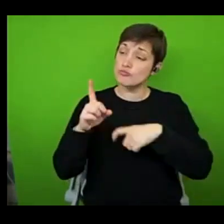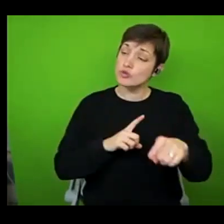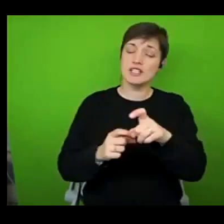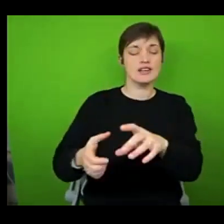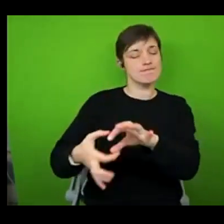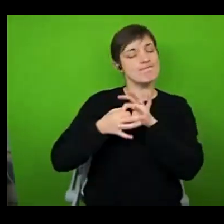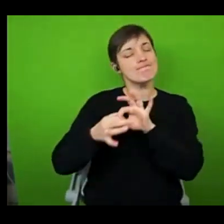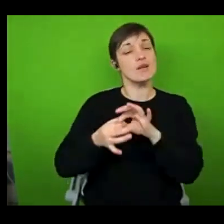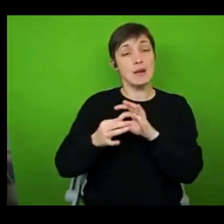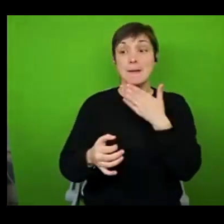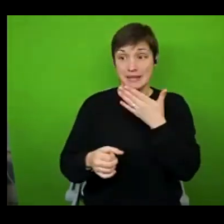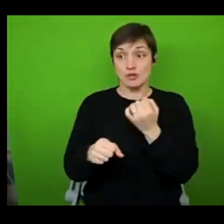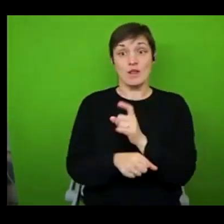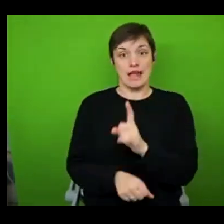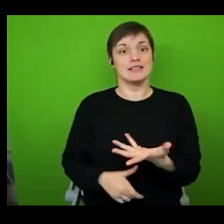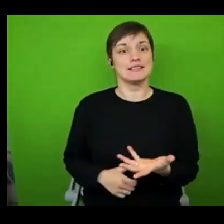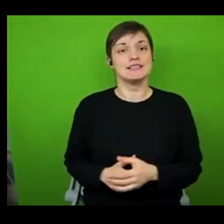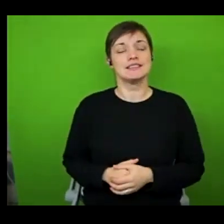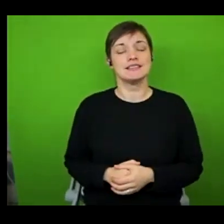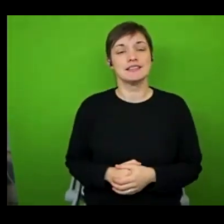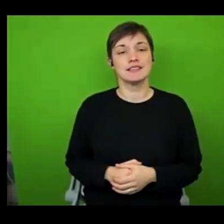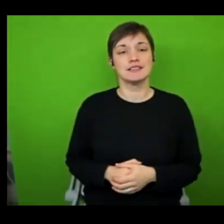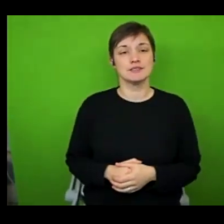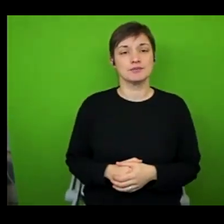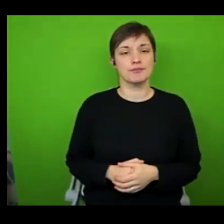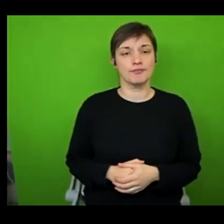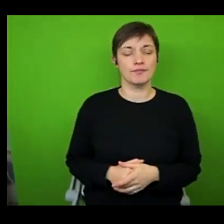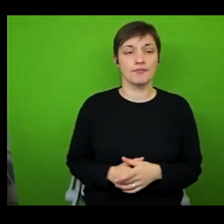do that. You can find me @LifeOfPippa on most